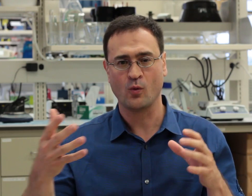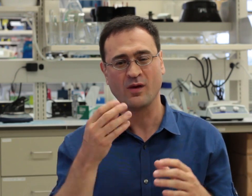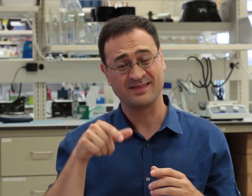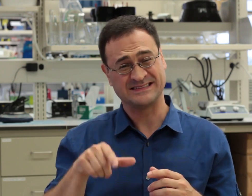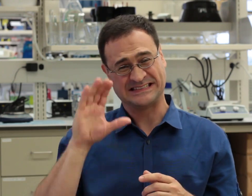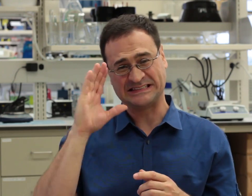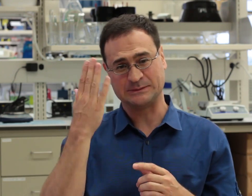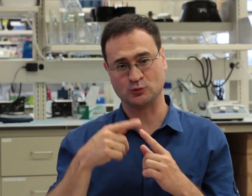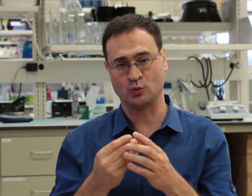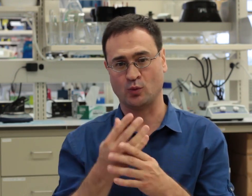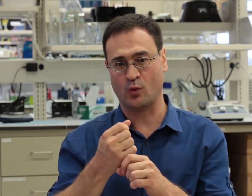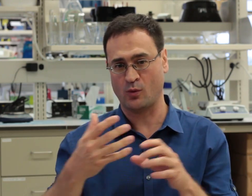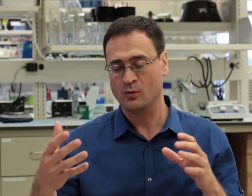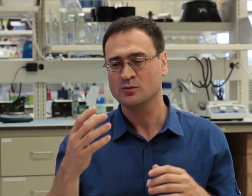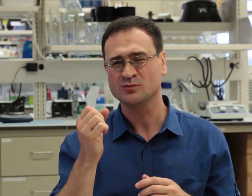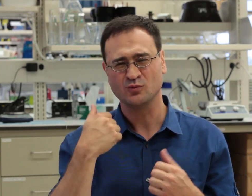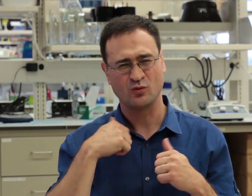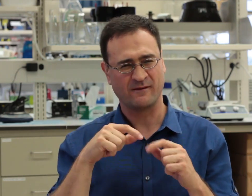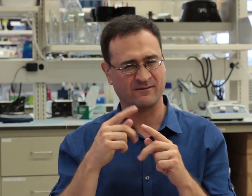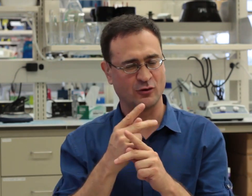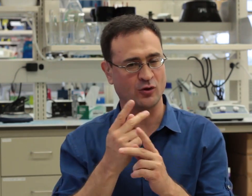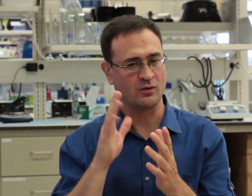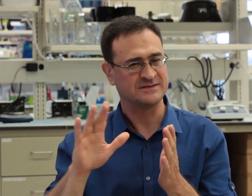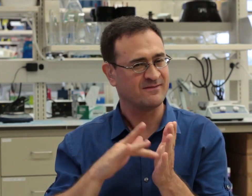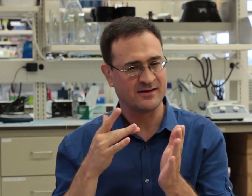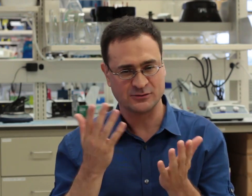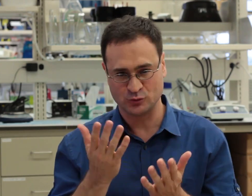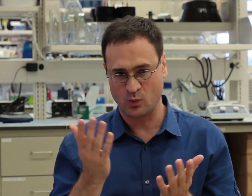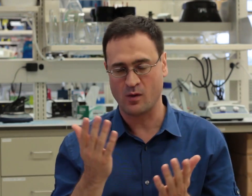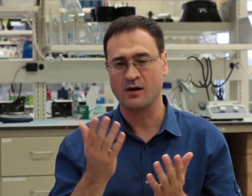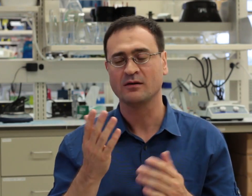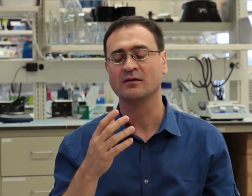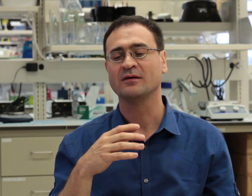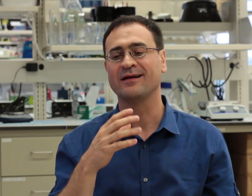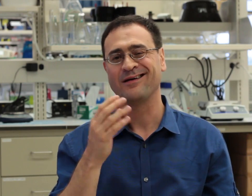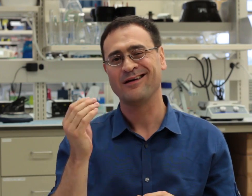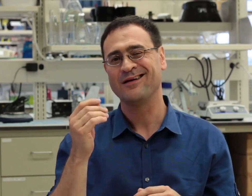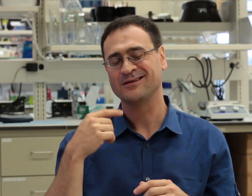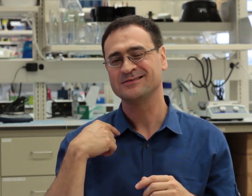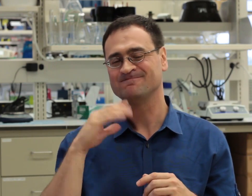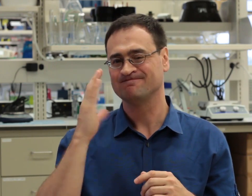But if there's advantages, it will grow. And this one has seemed to grow. So we tried to figure out what the advantage was.